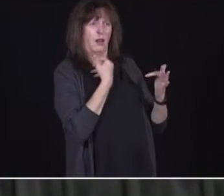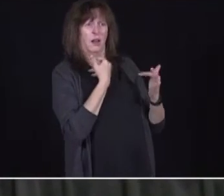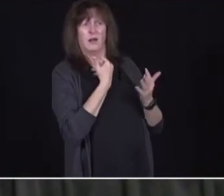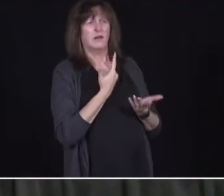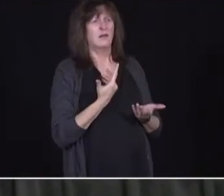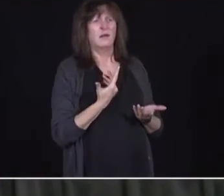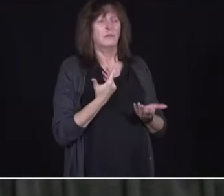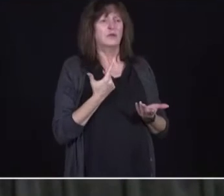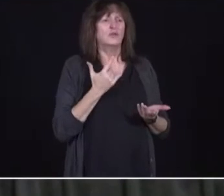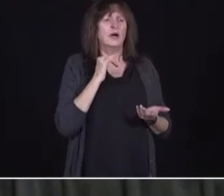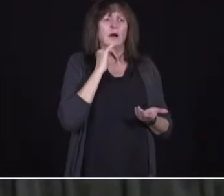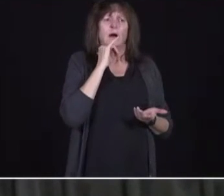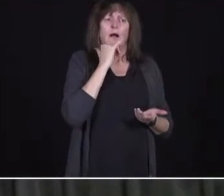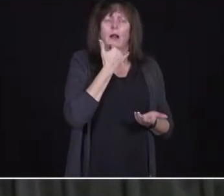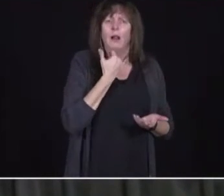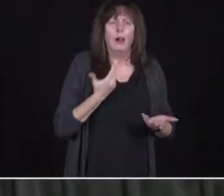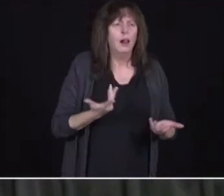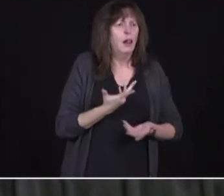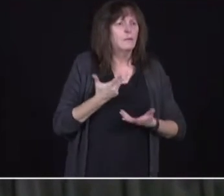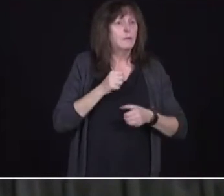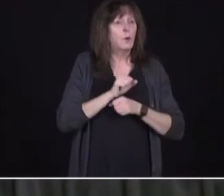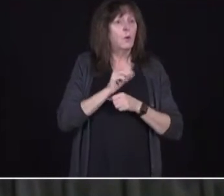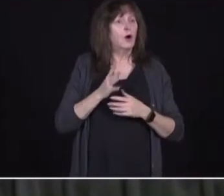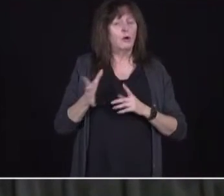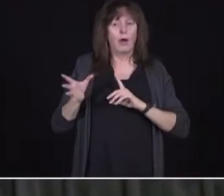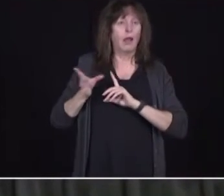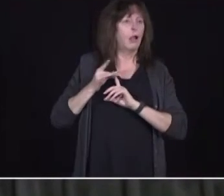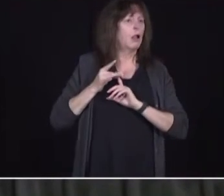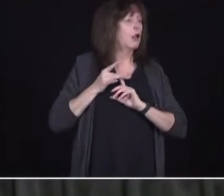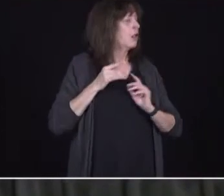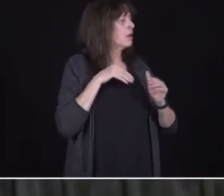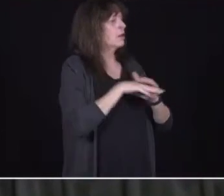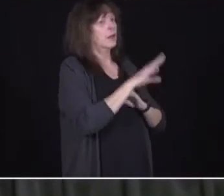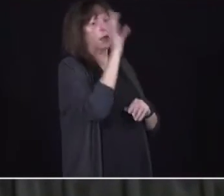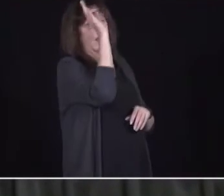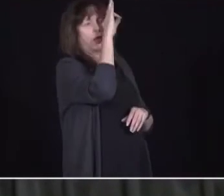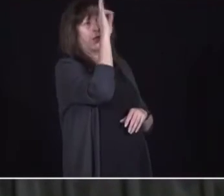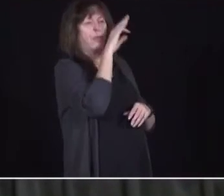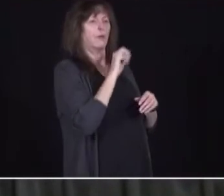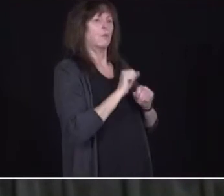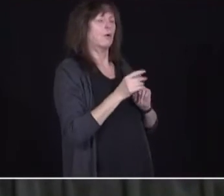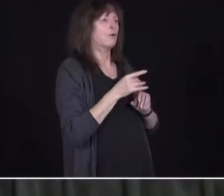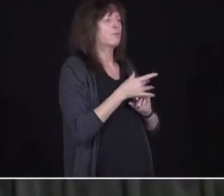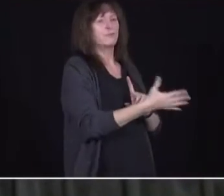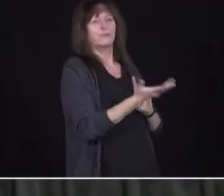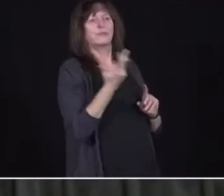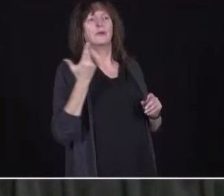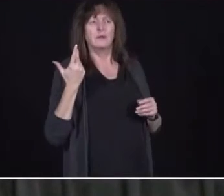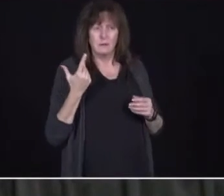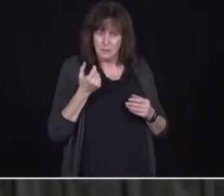It's not coming in through the walls and the ceiling. Inned a inadvertent inly through the front care